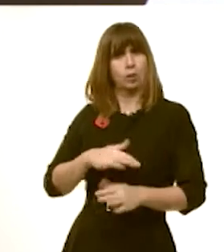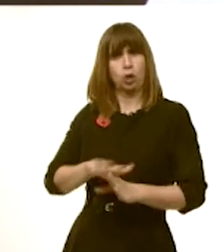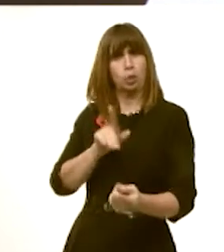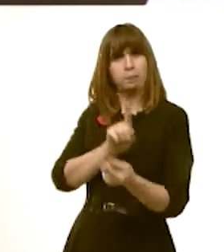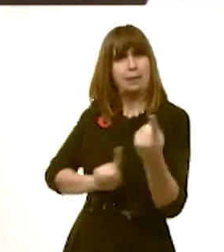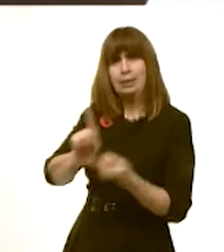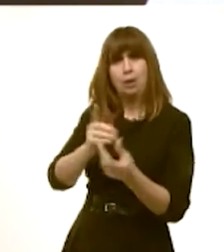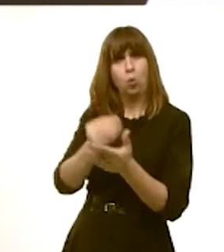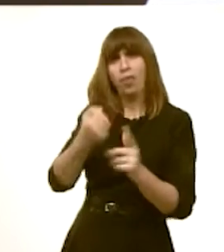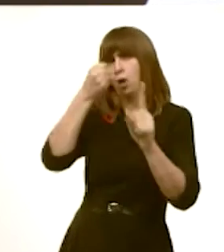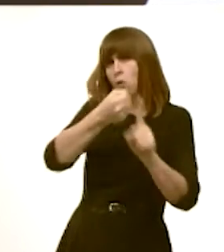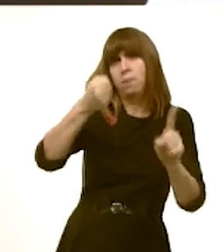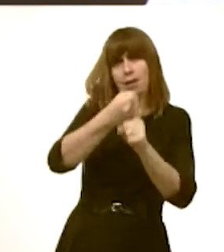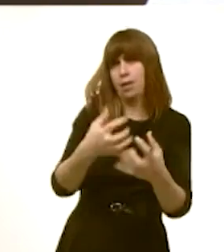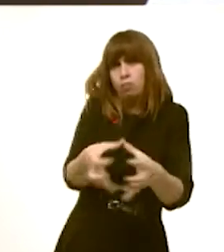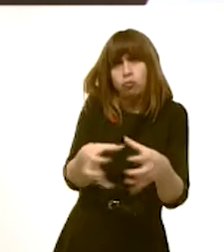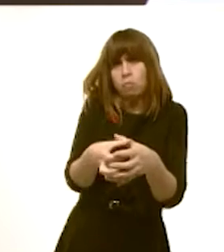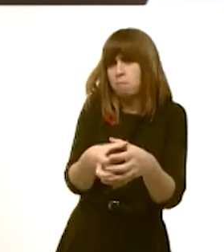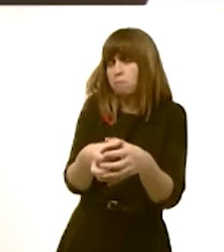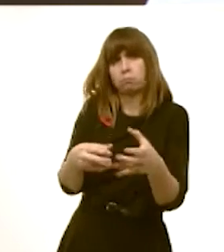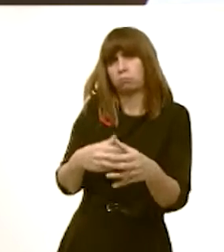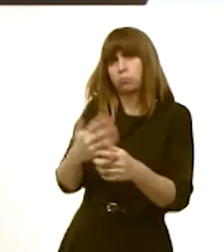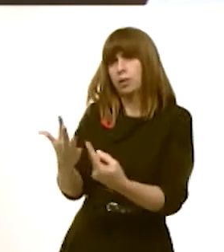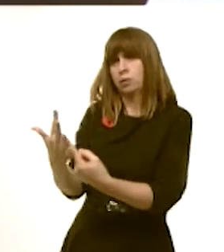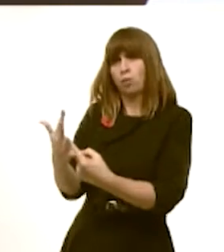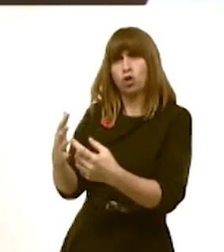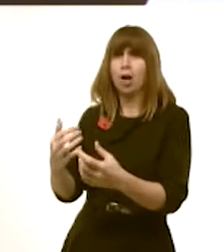It is not our policy as Ministers to meet routinely with pressure groups, certainly not professional lobbyists.